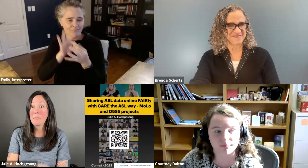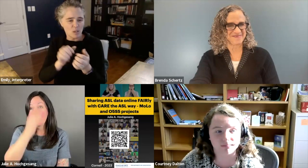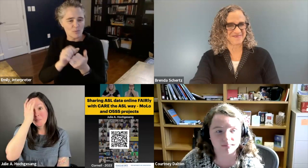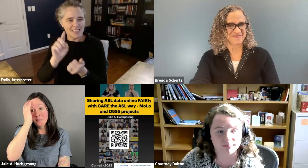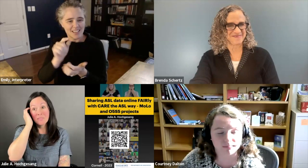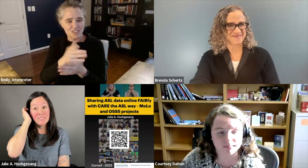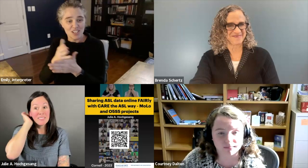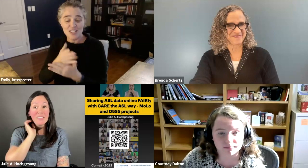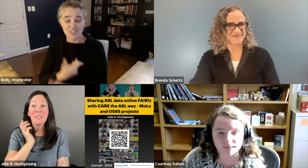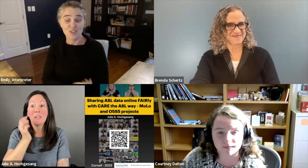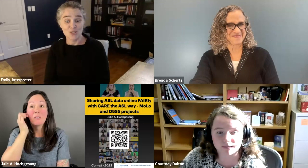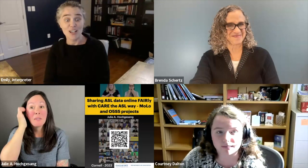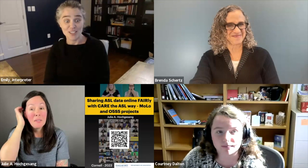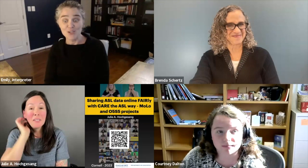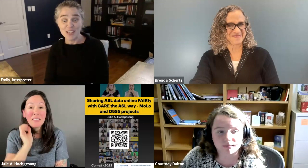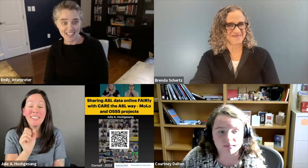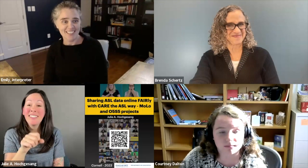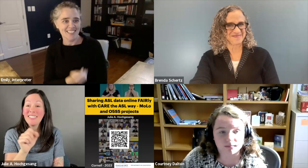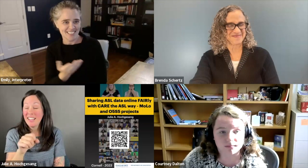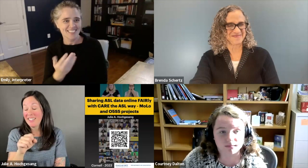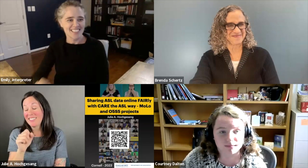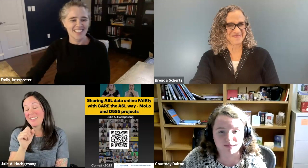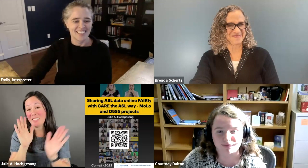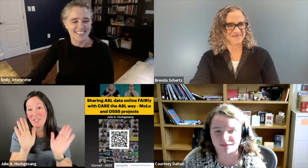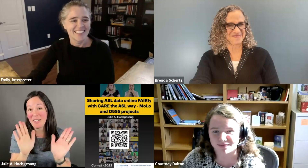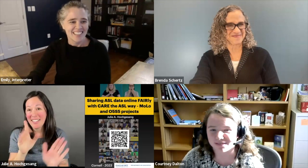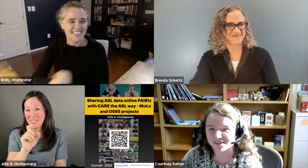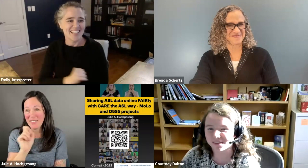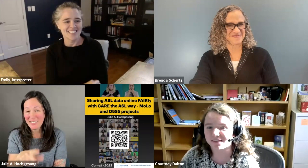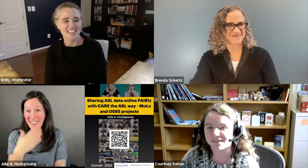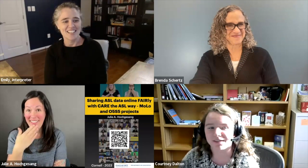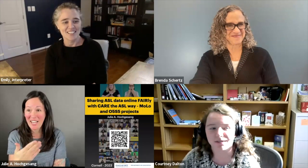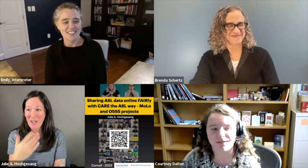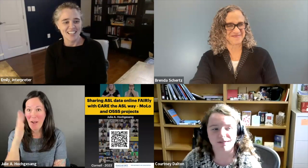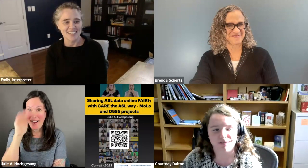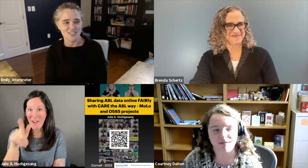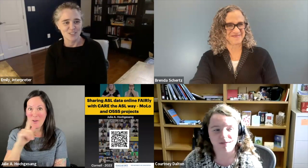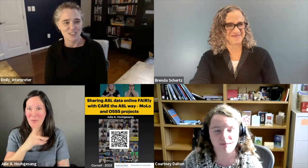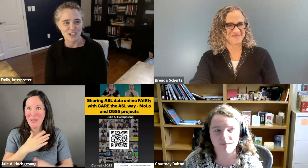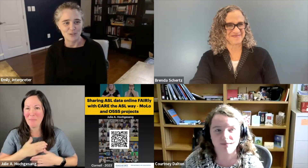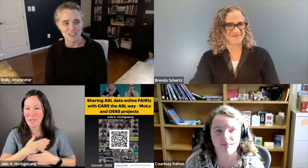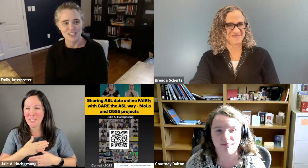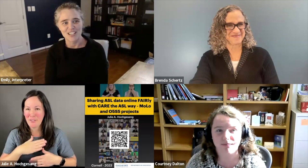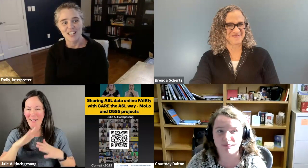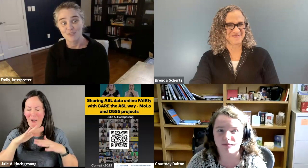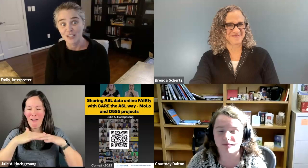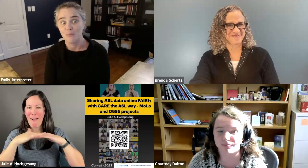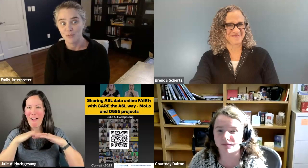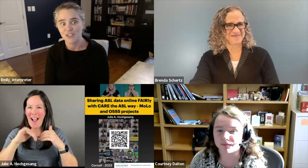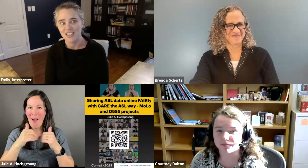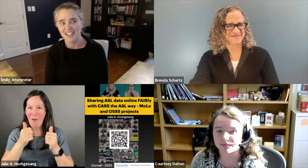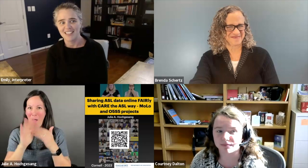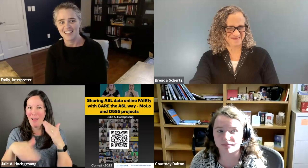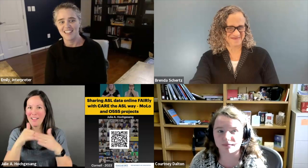sharing so you you get it yeah and and again that's a really great question I really appreciate the